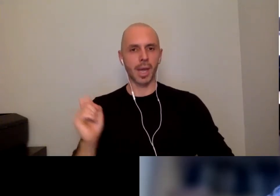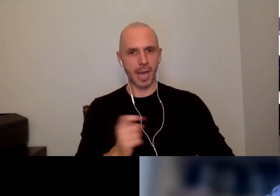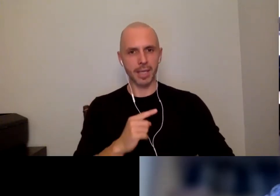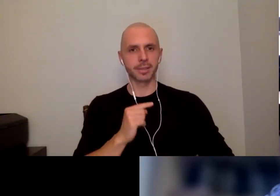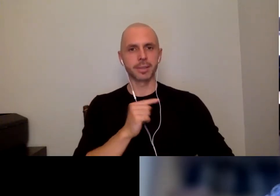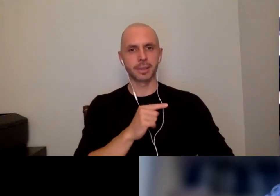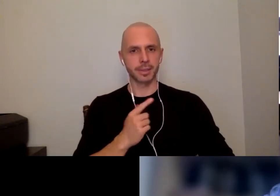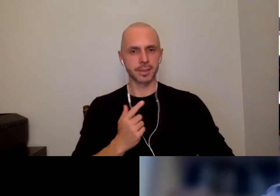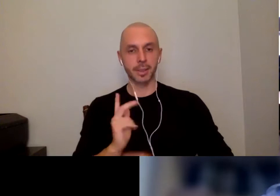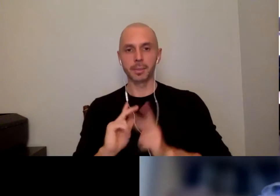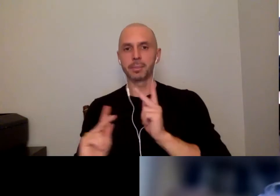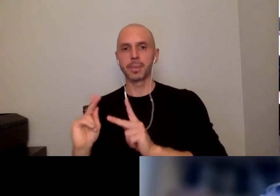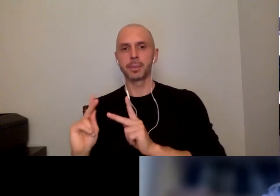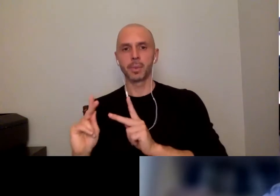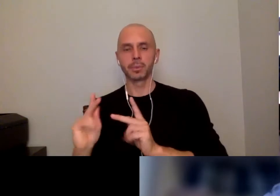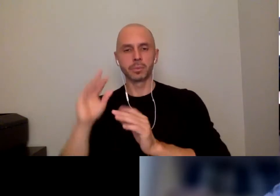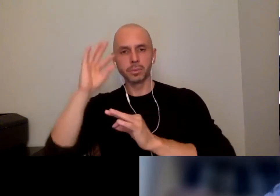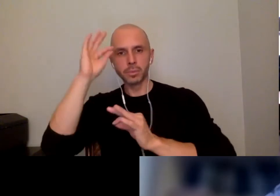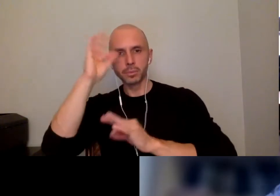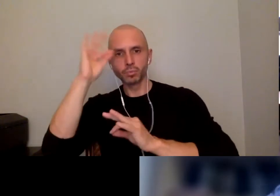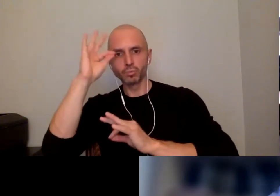and if you think there is any misunderstanding about your work